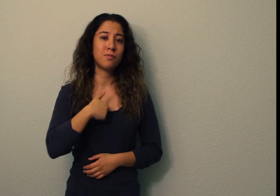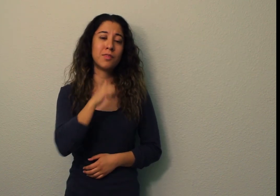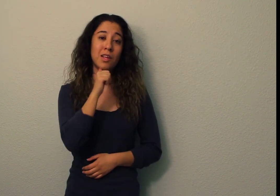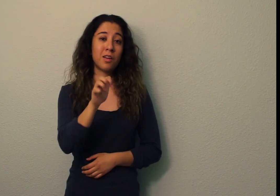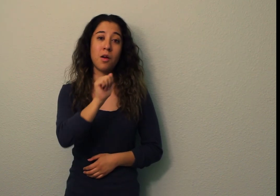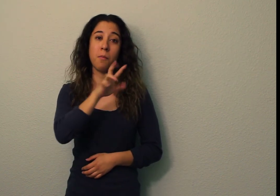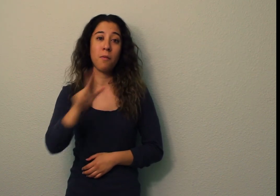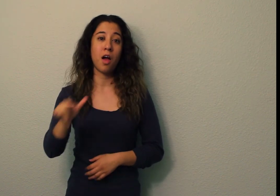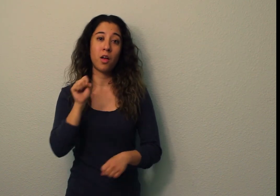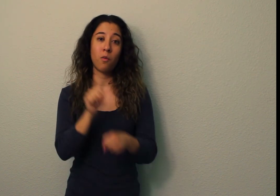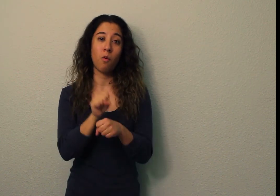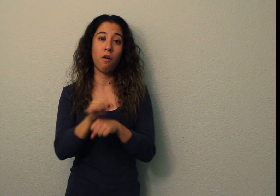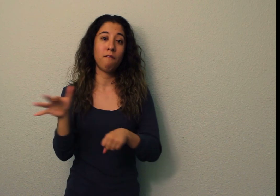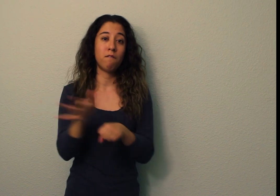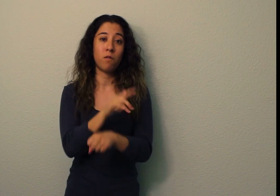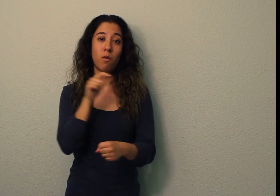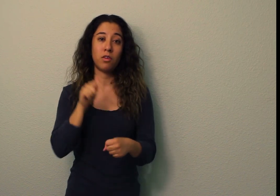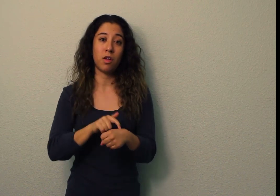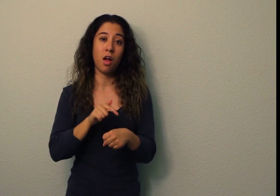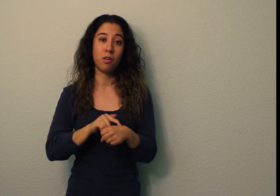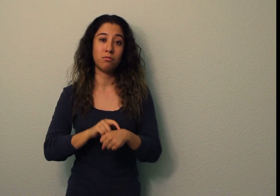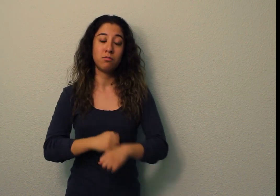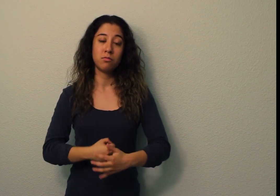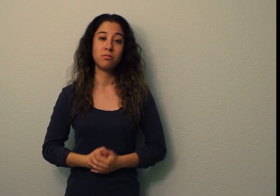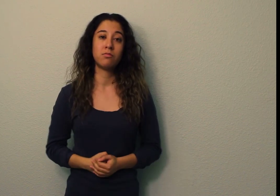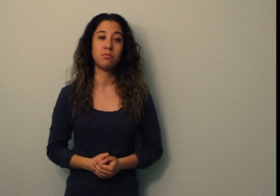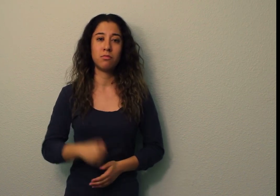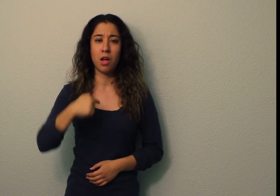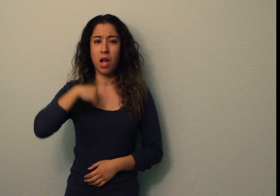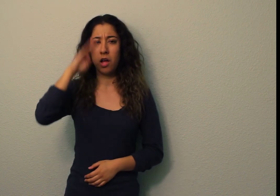I did not return to work full time